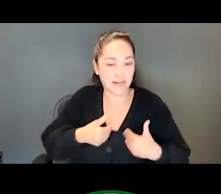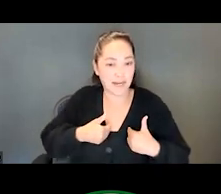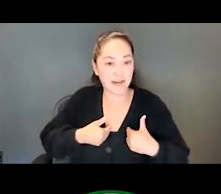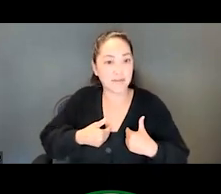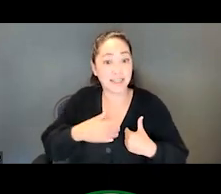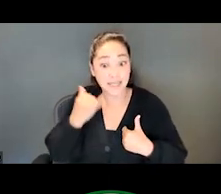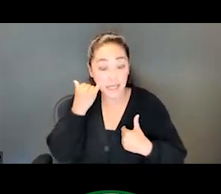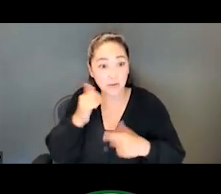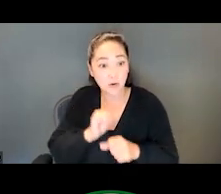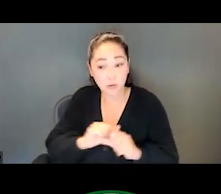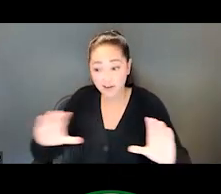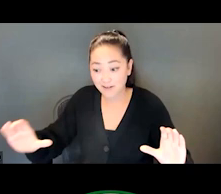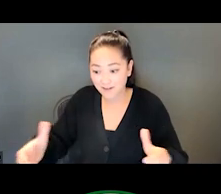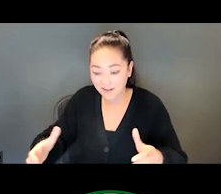a partnership with in their community.